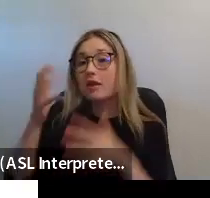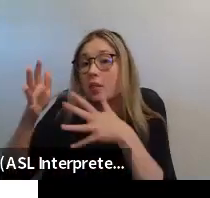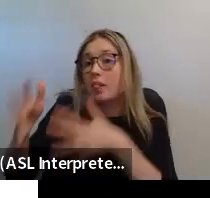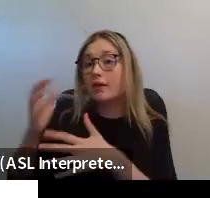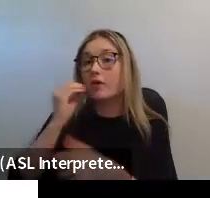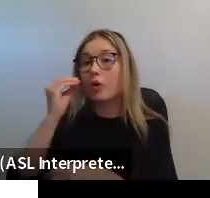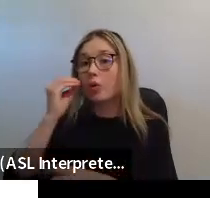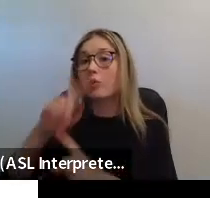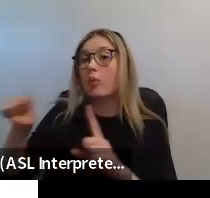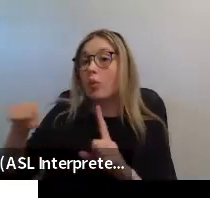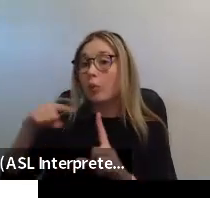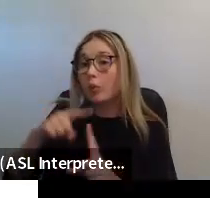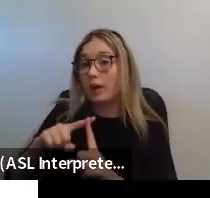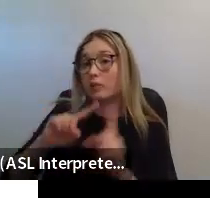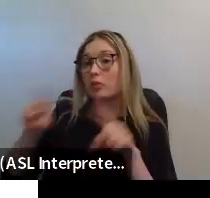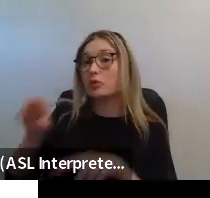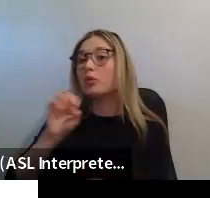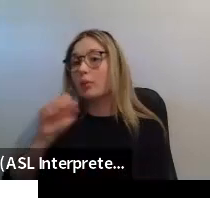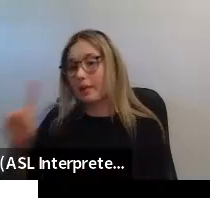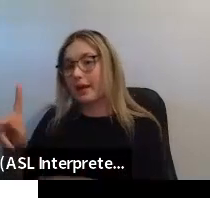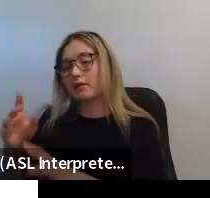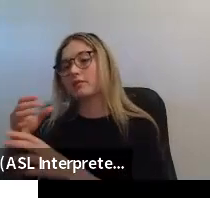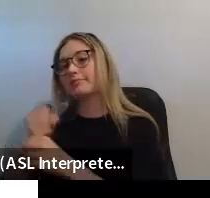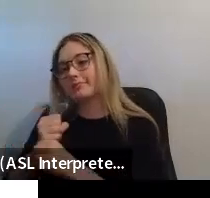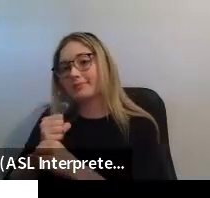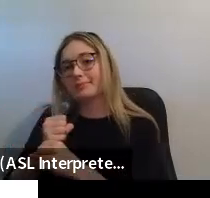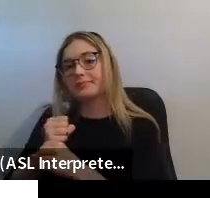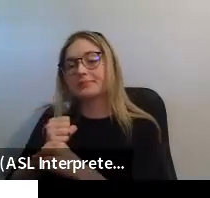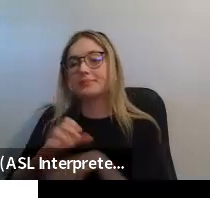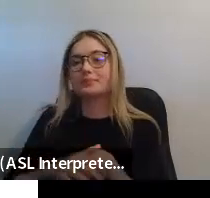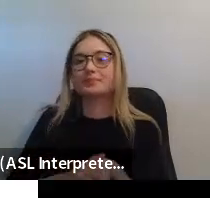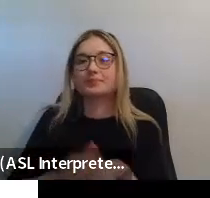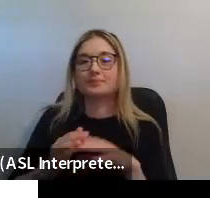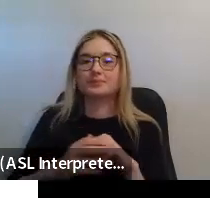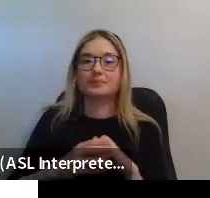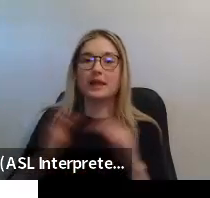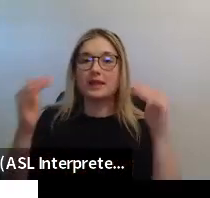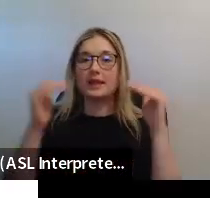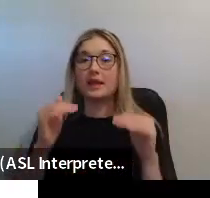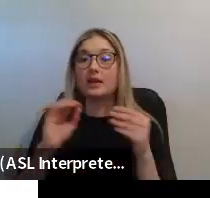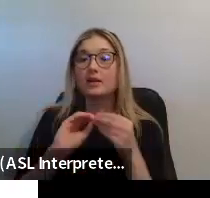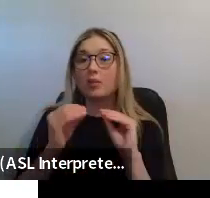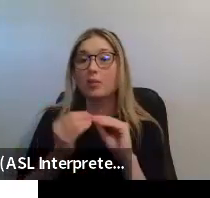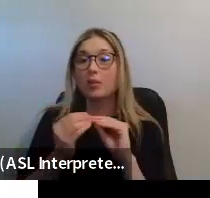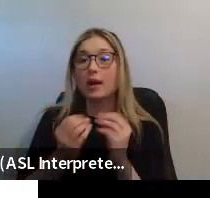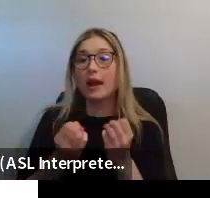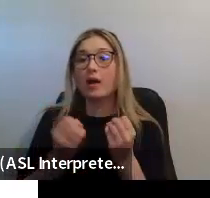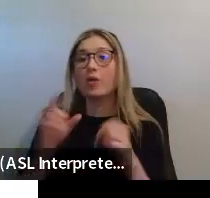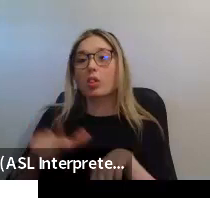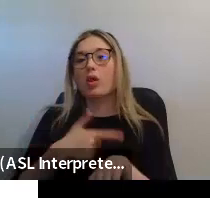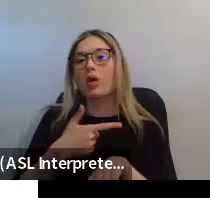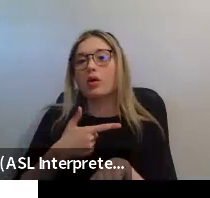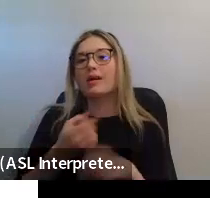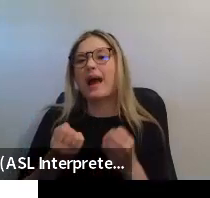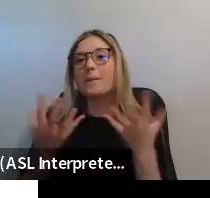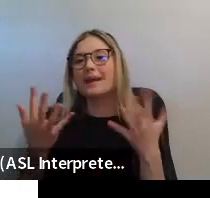How soon do you plan to go back and get it? And then the number of days displaced in the number of days without your medication or so?